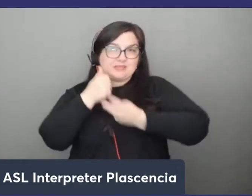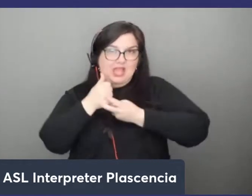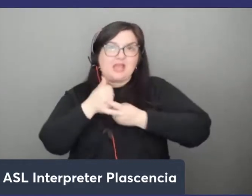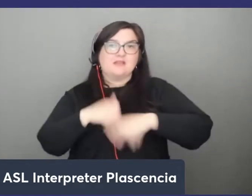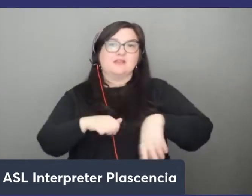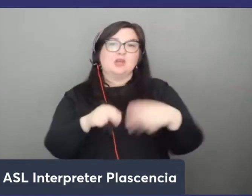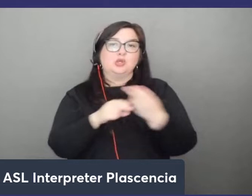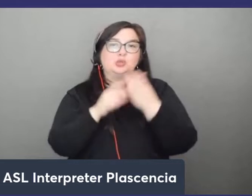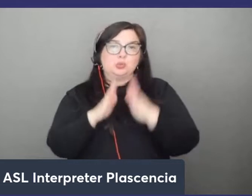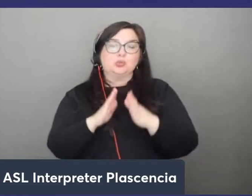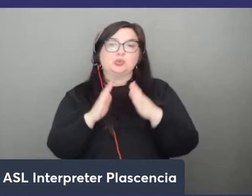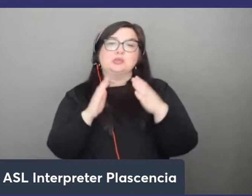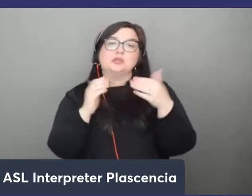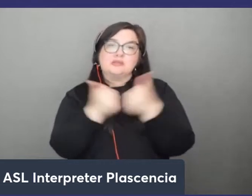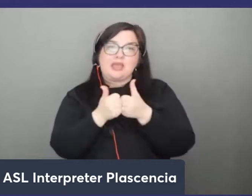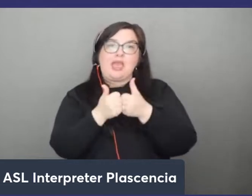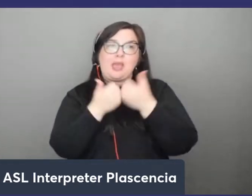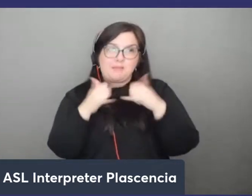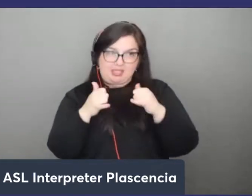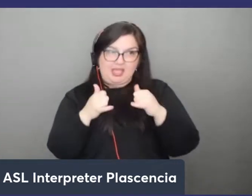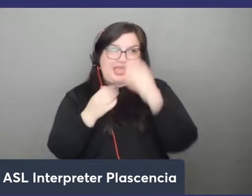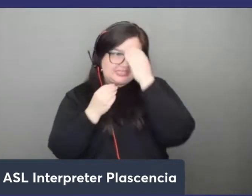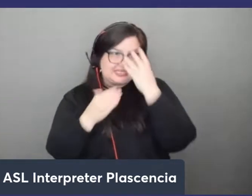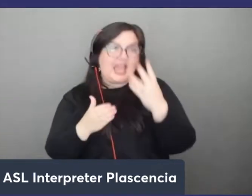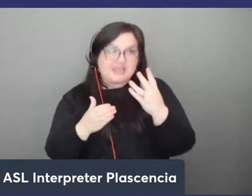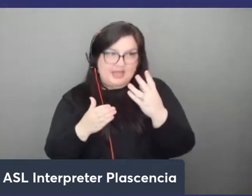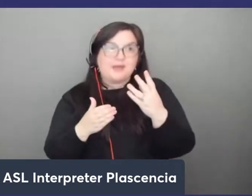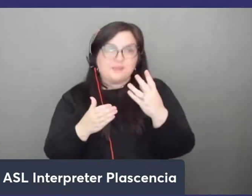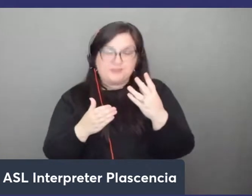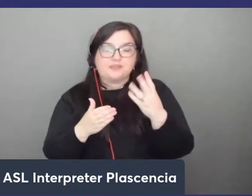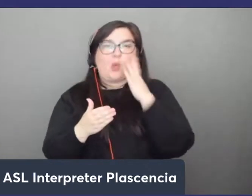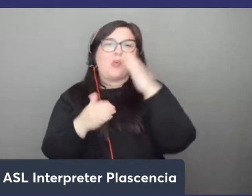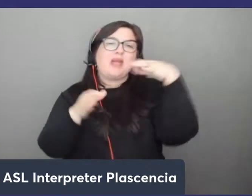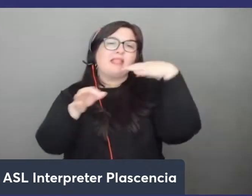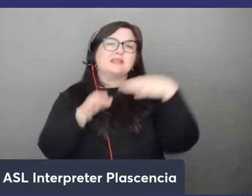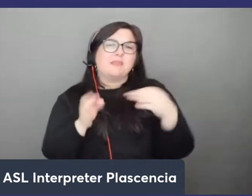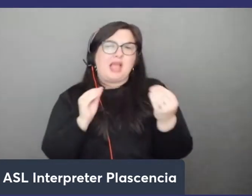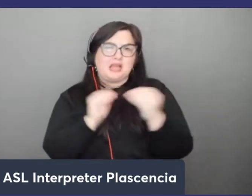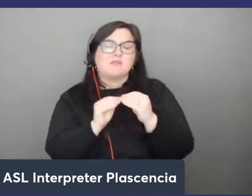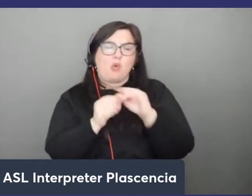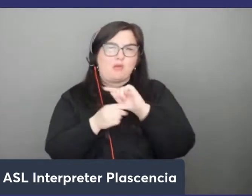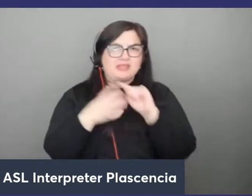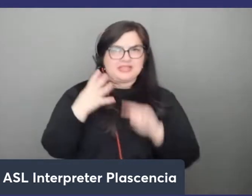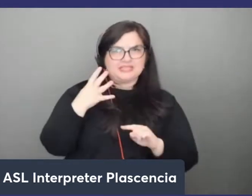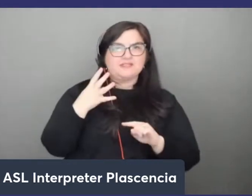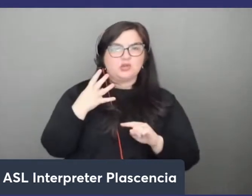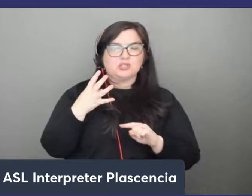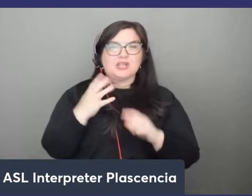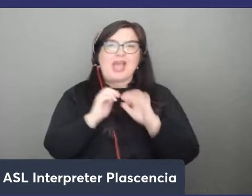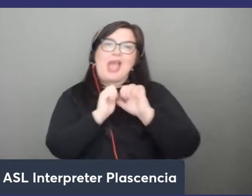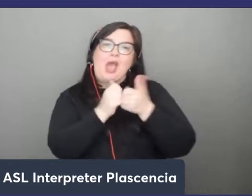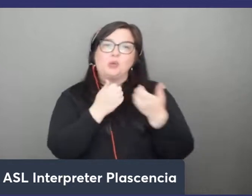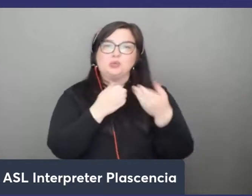We'll talk a little more about what each of these features means. But to integrate these features into your game,